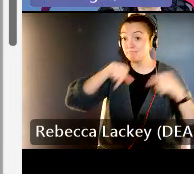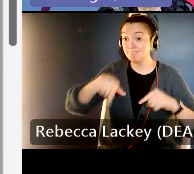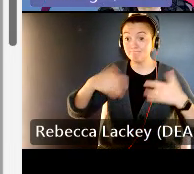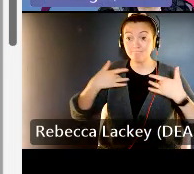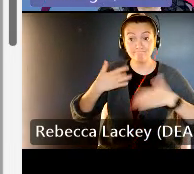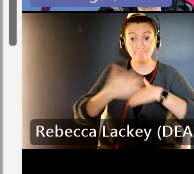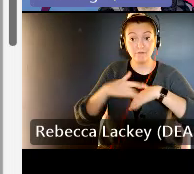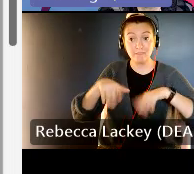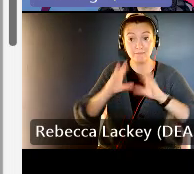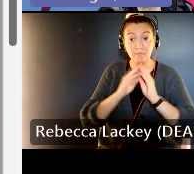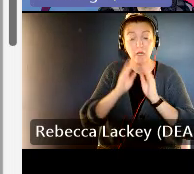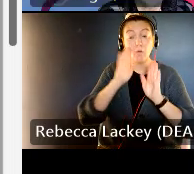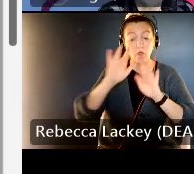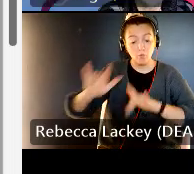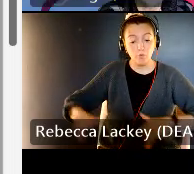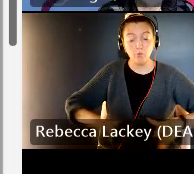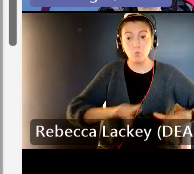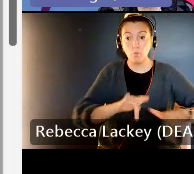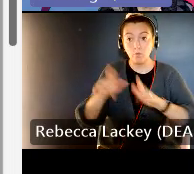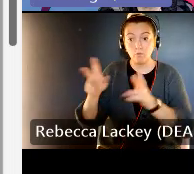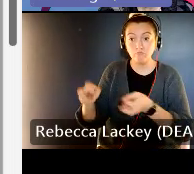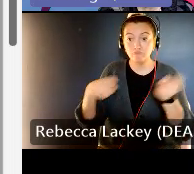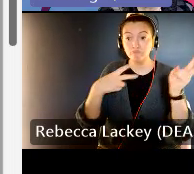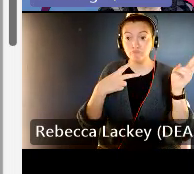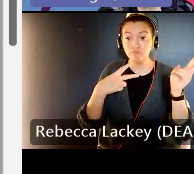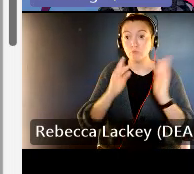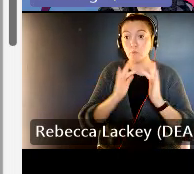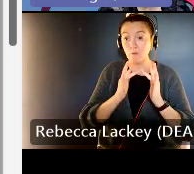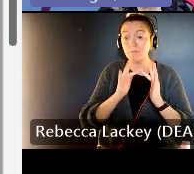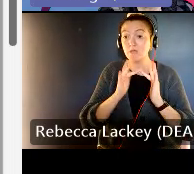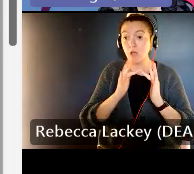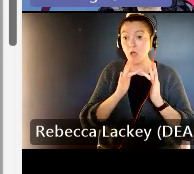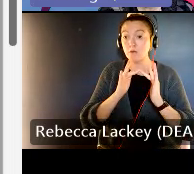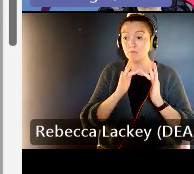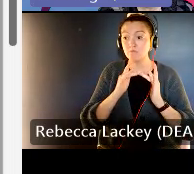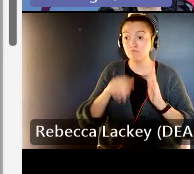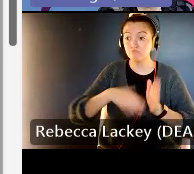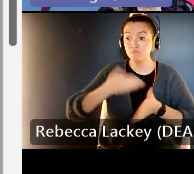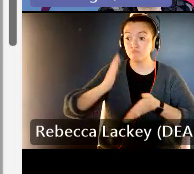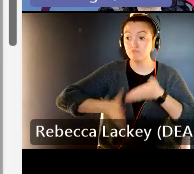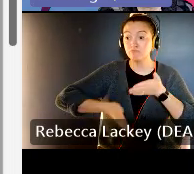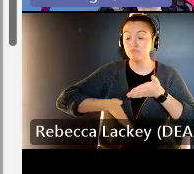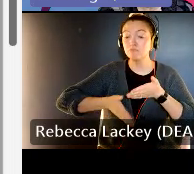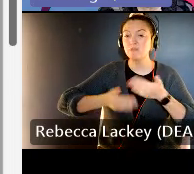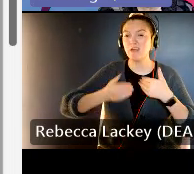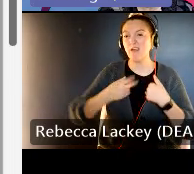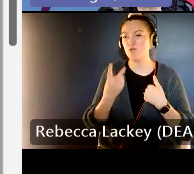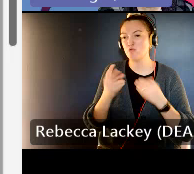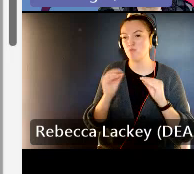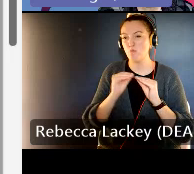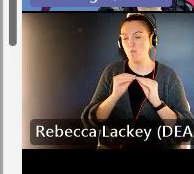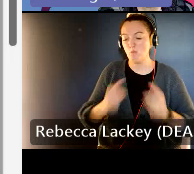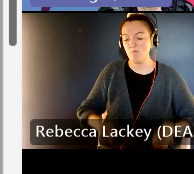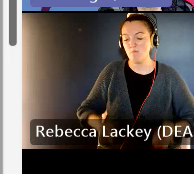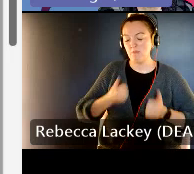we are going to have a recording on the website once we get done. And we will have two more live meetings, one for each of the other areas,